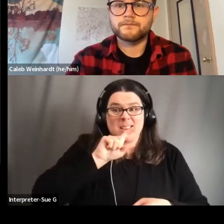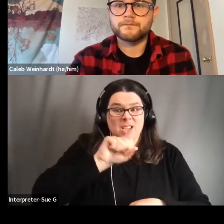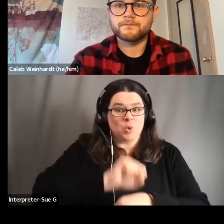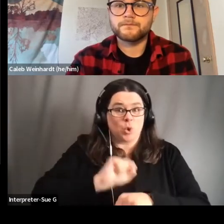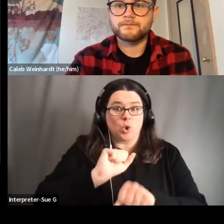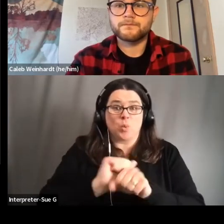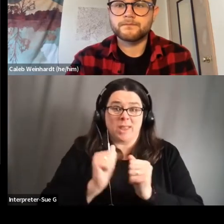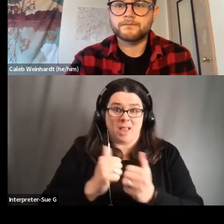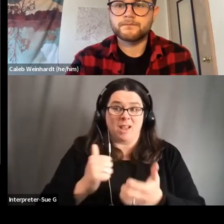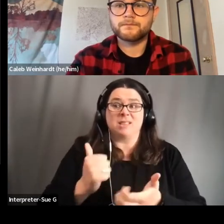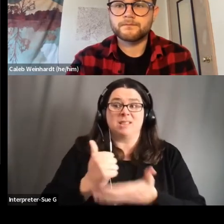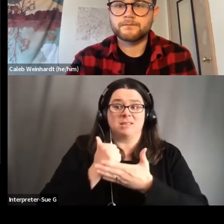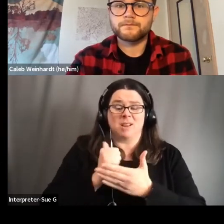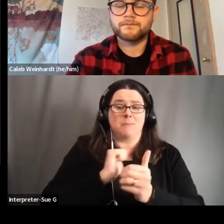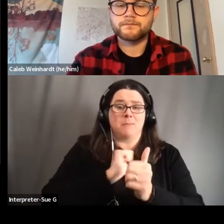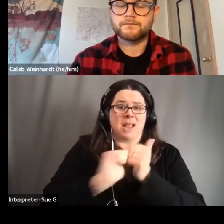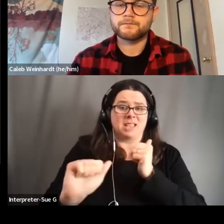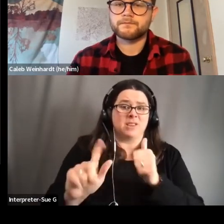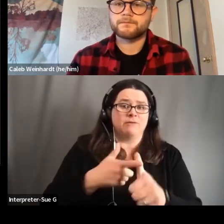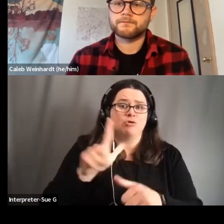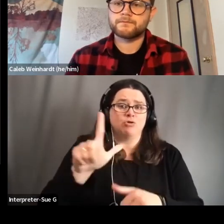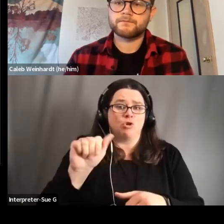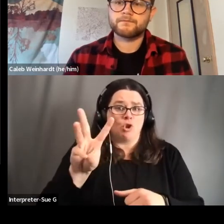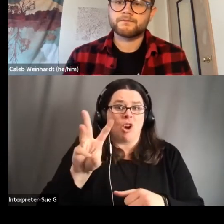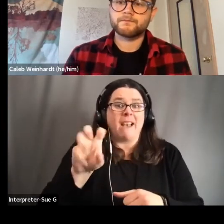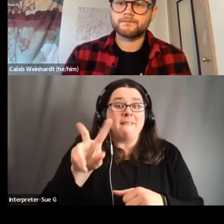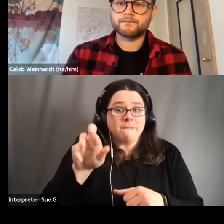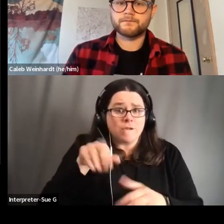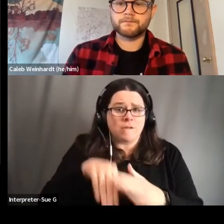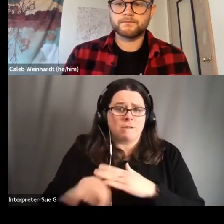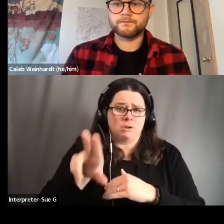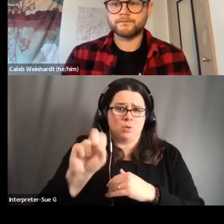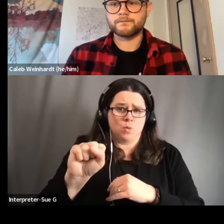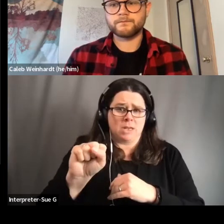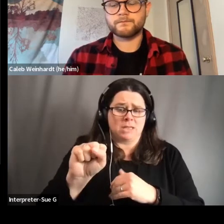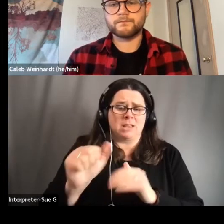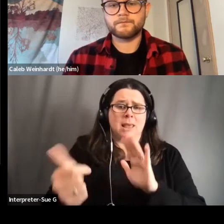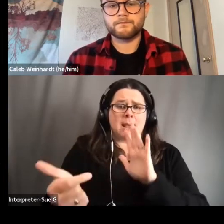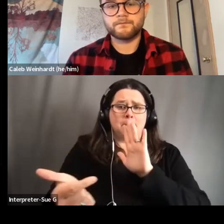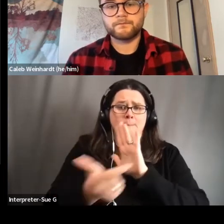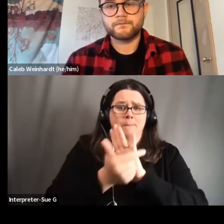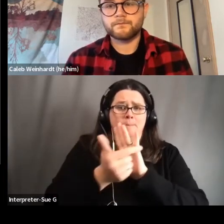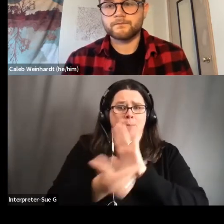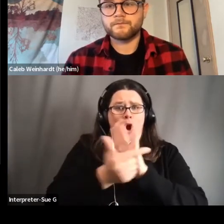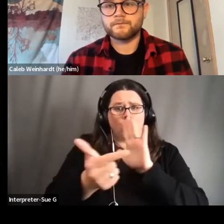to pass the first law ever in the entire country that bars therapists in California